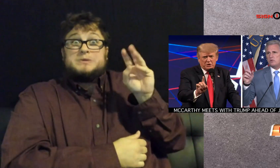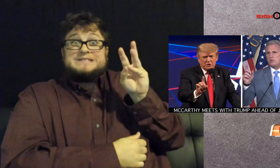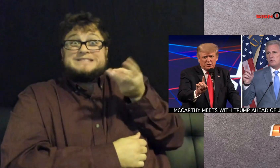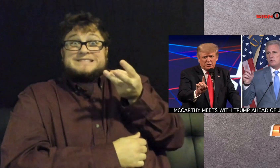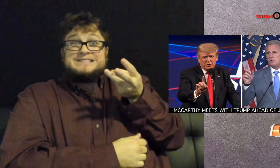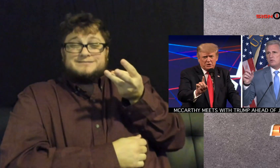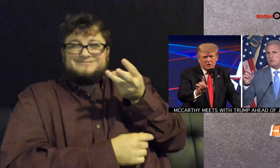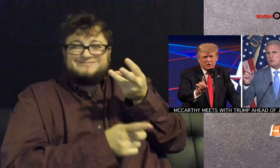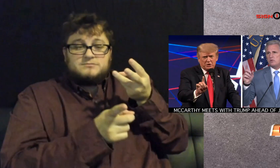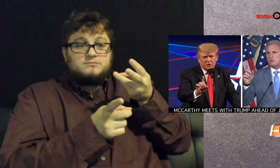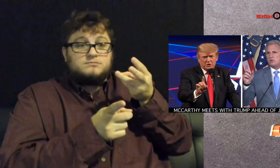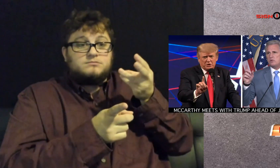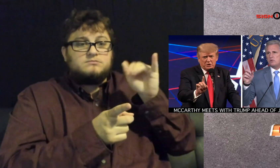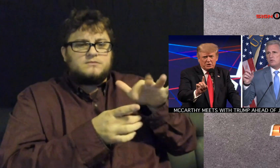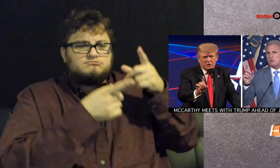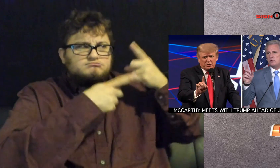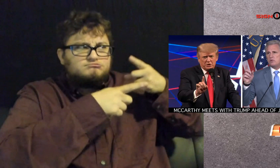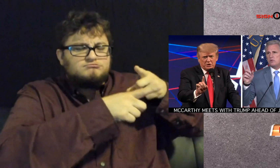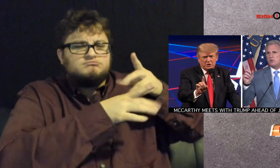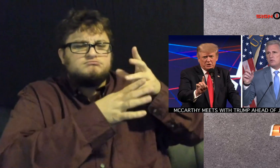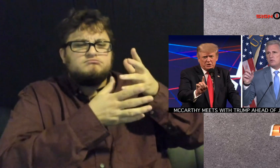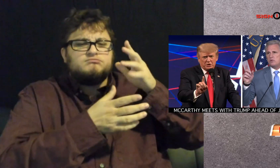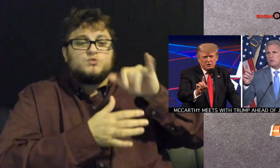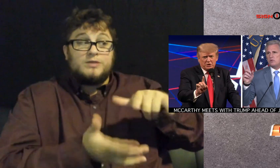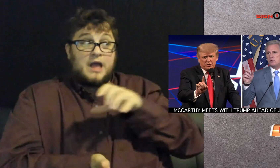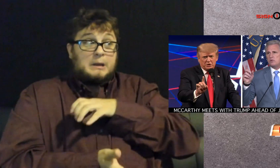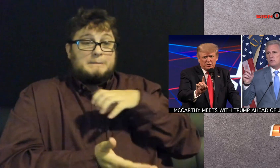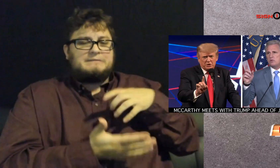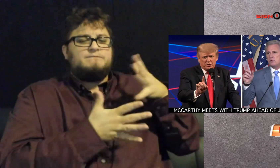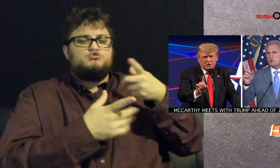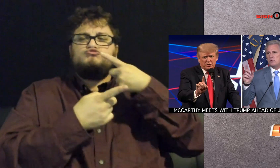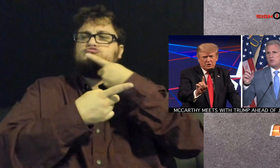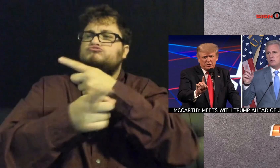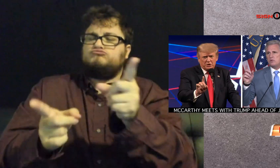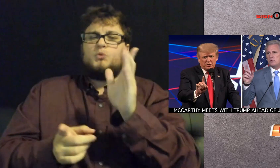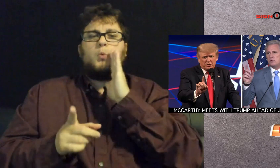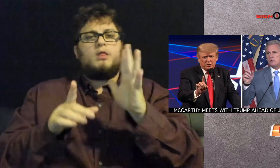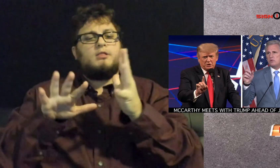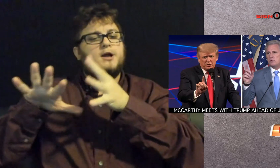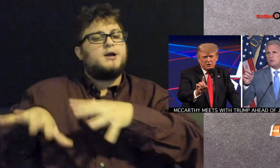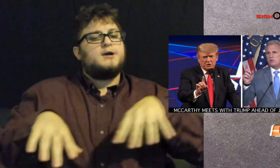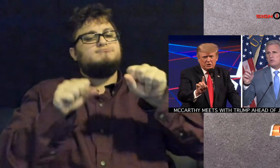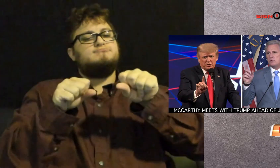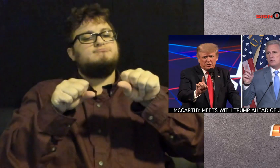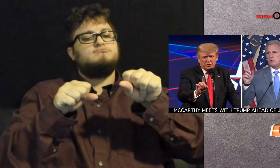announced it will hold its first public hearing at the end of the month